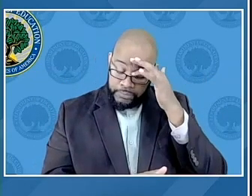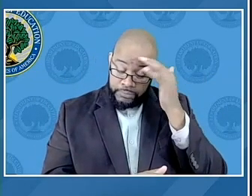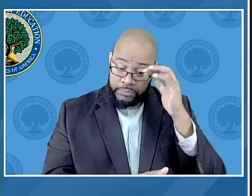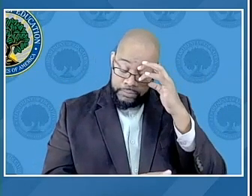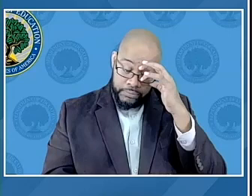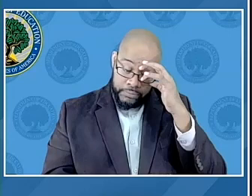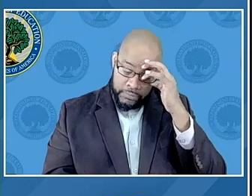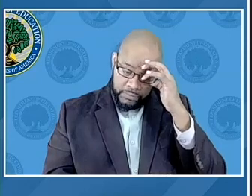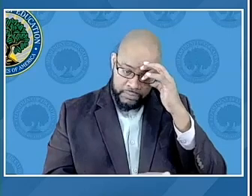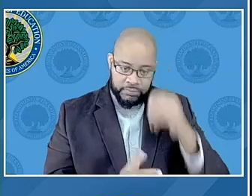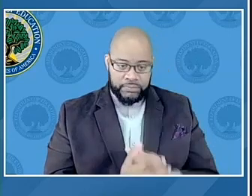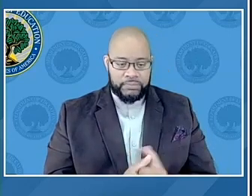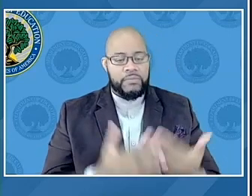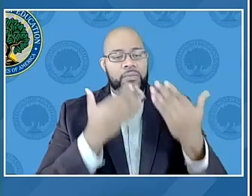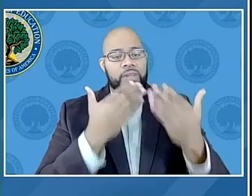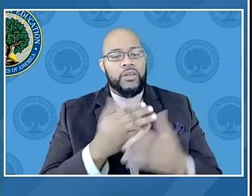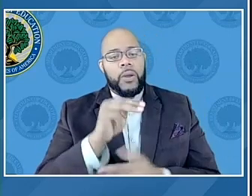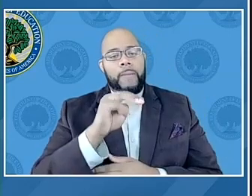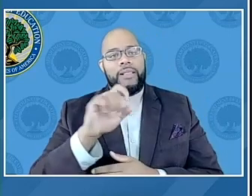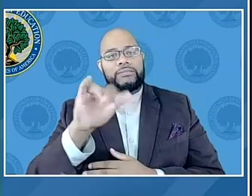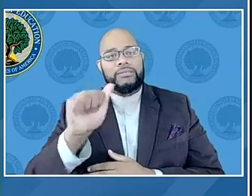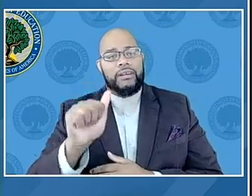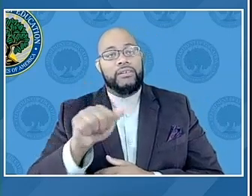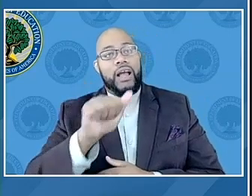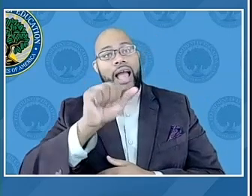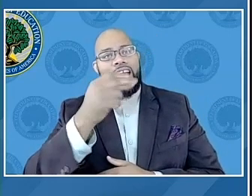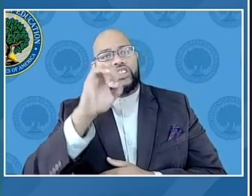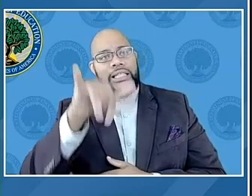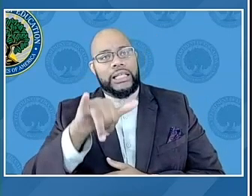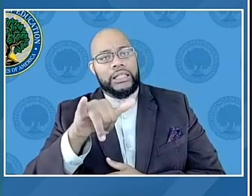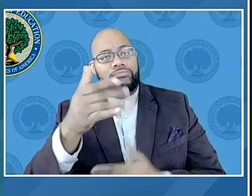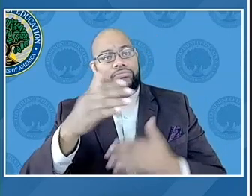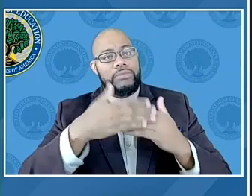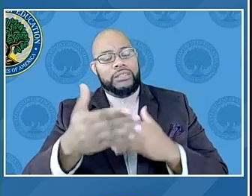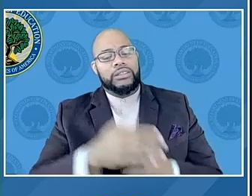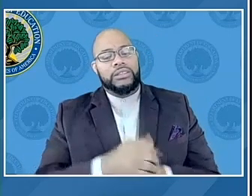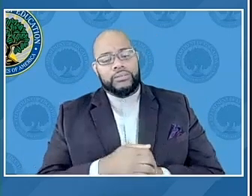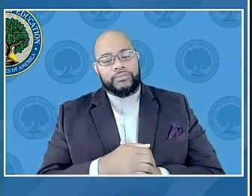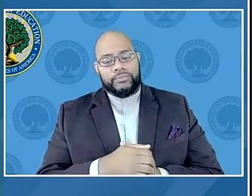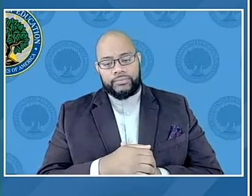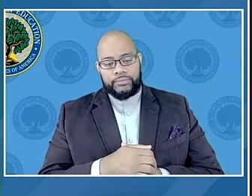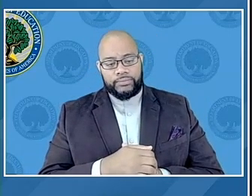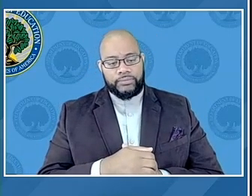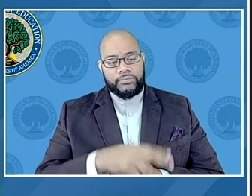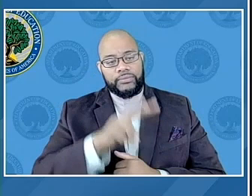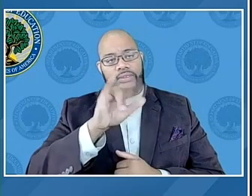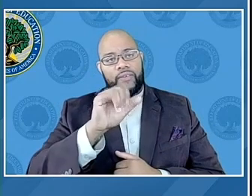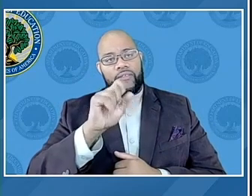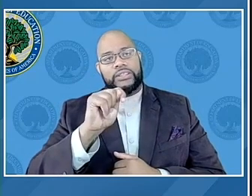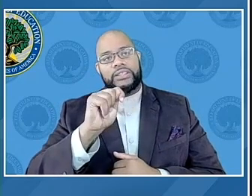Thank you, Melissa. Ashley, you are up next. Followed by Vincent Andrews. So, Ashley?